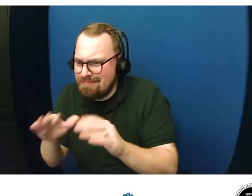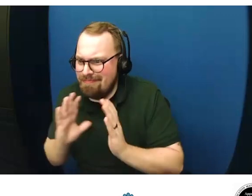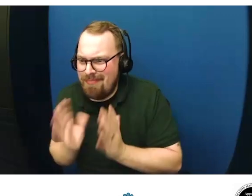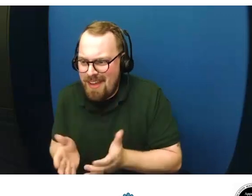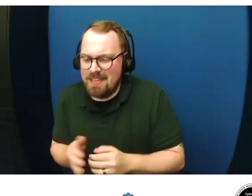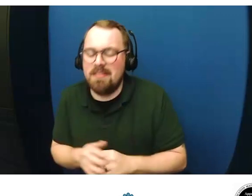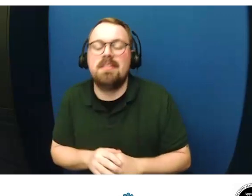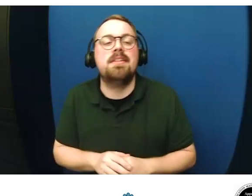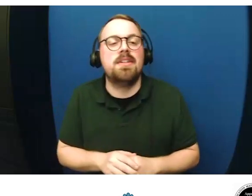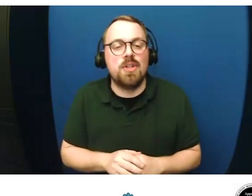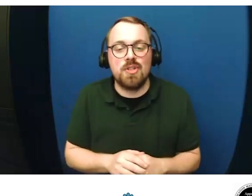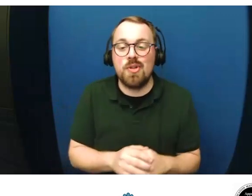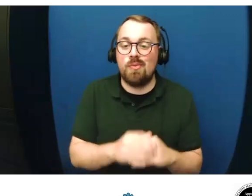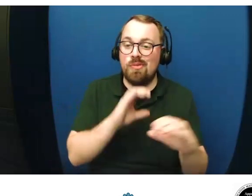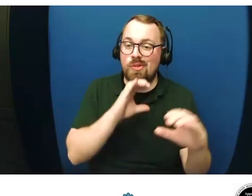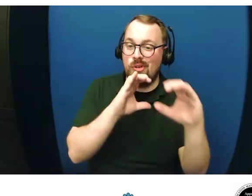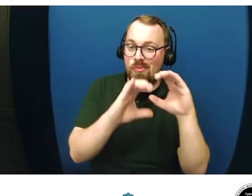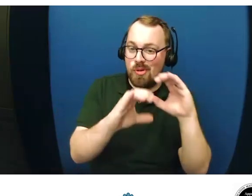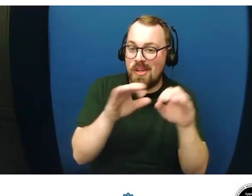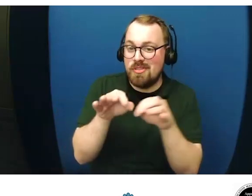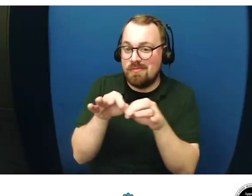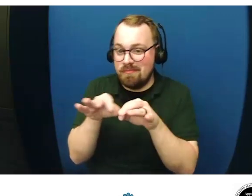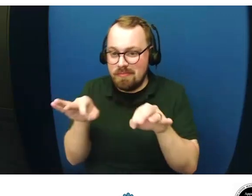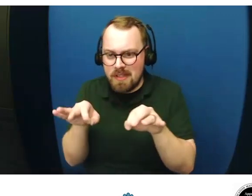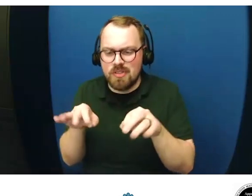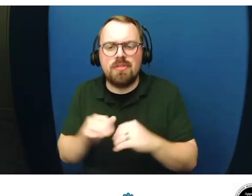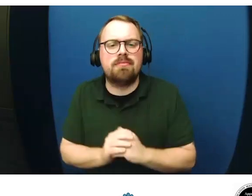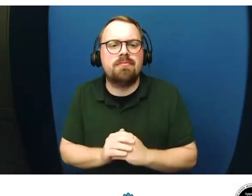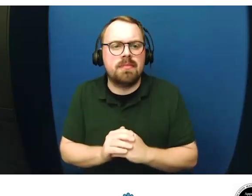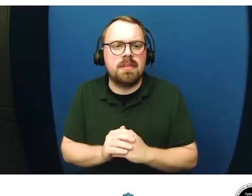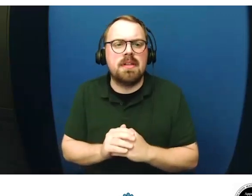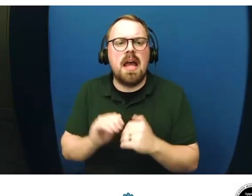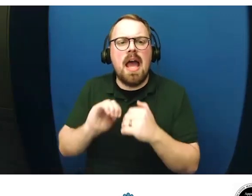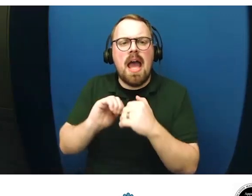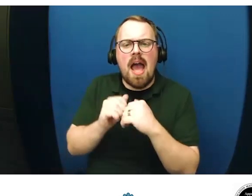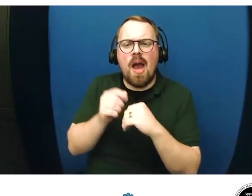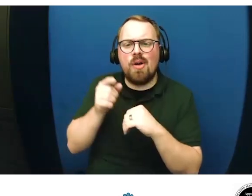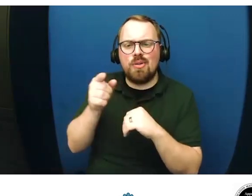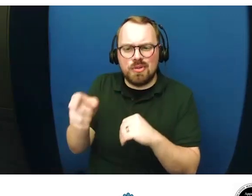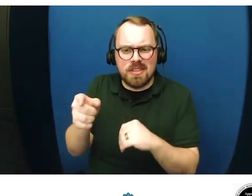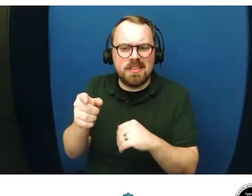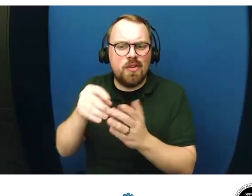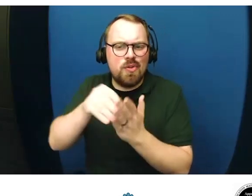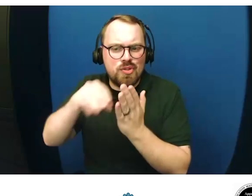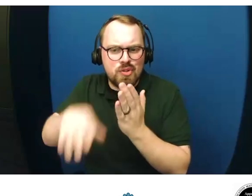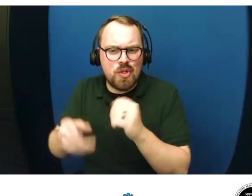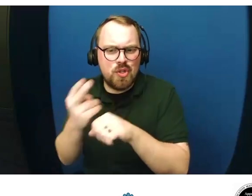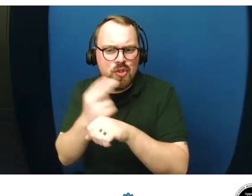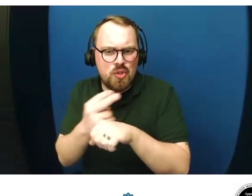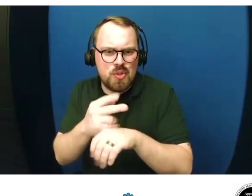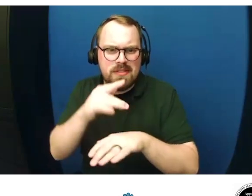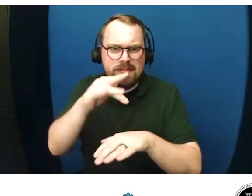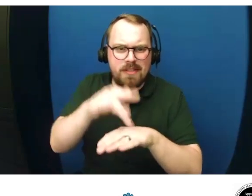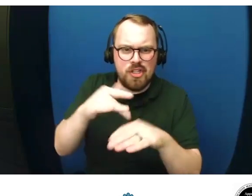Okay, Communication and Language. How does the student use their tactile bodily sense within communication and conversation?